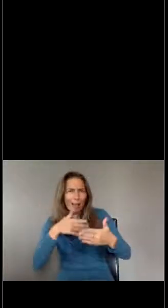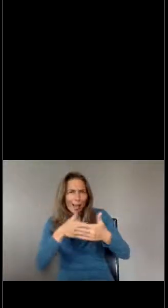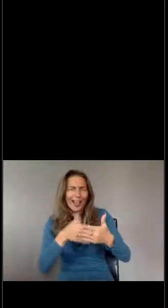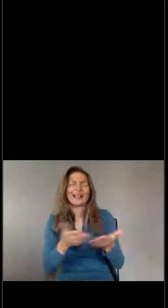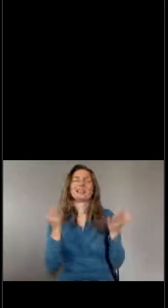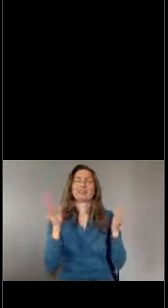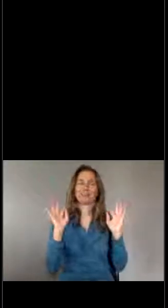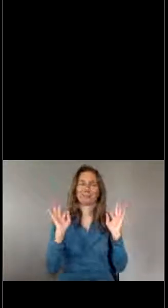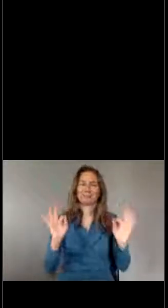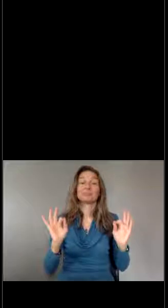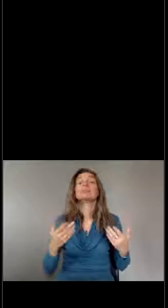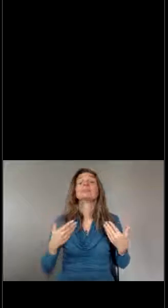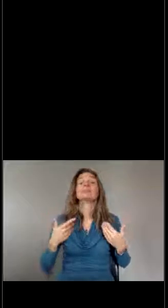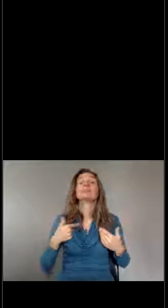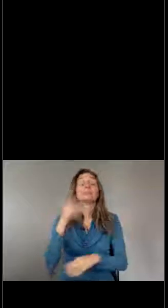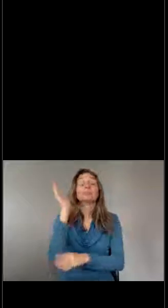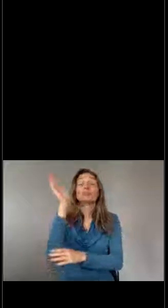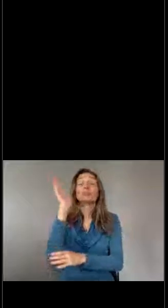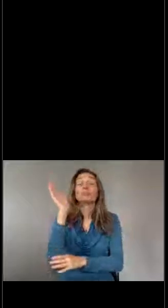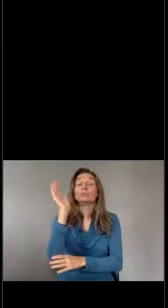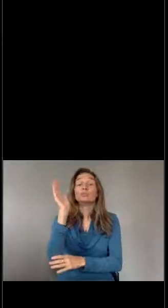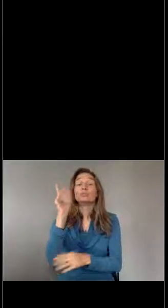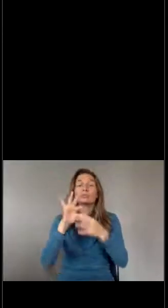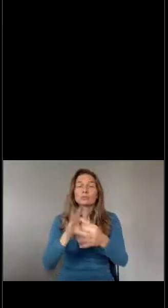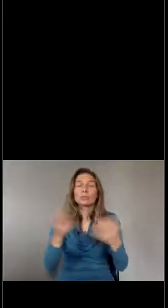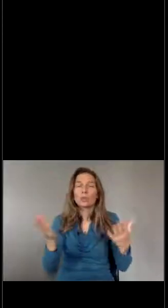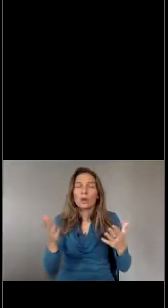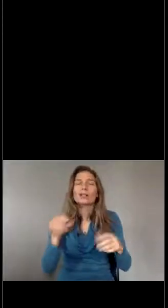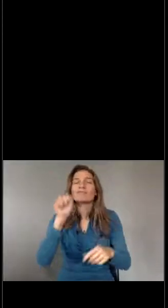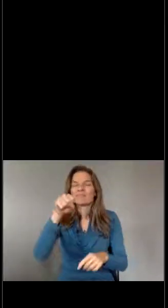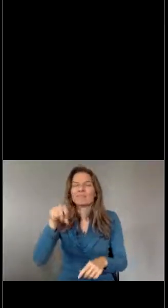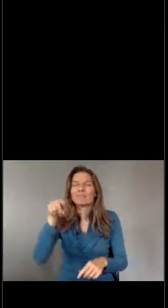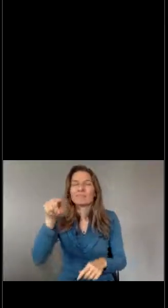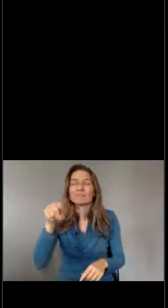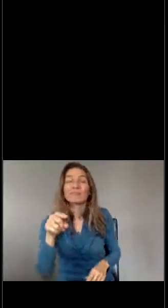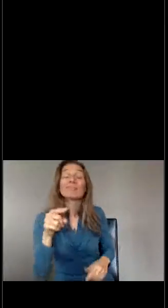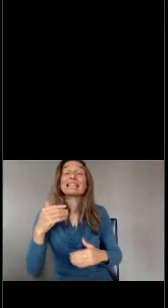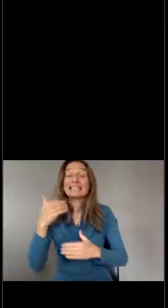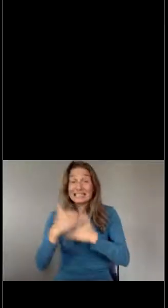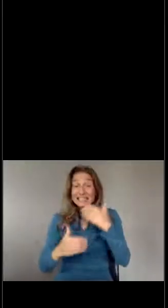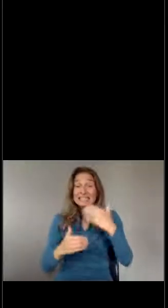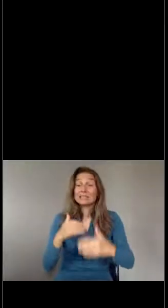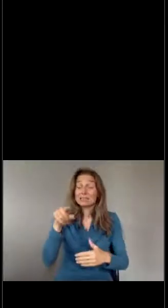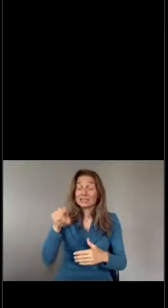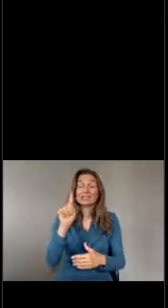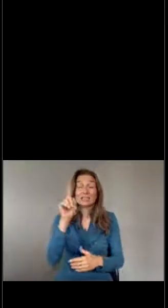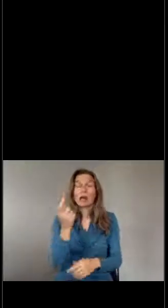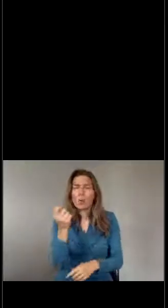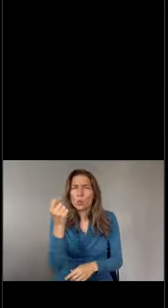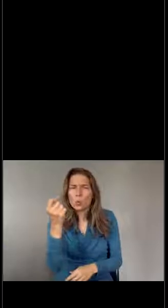I'll be talking about disability-related costs and how these are managed by people with disabilities